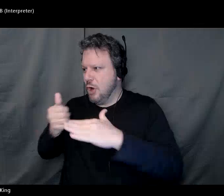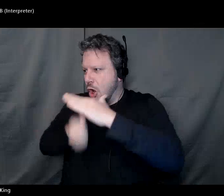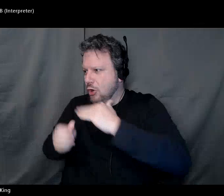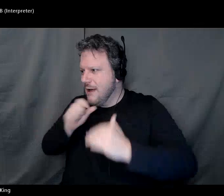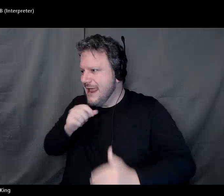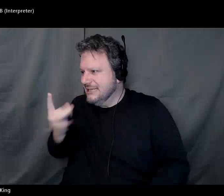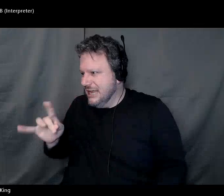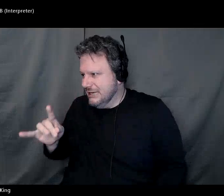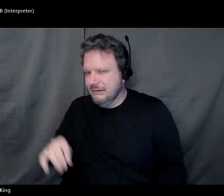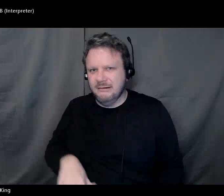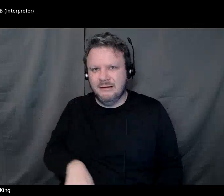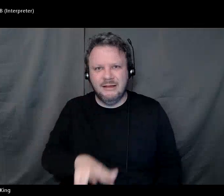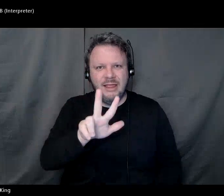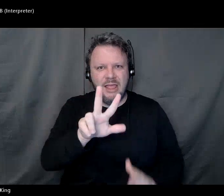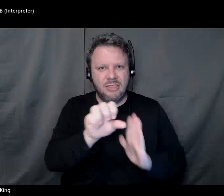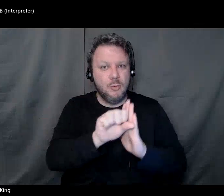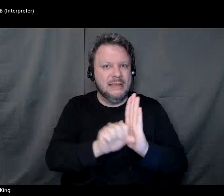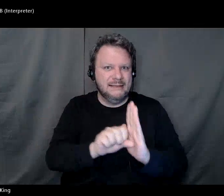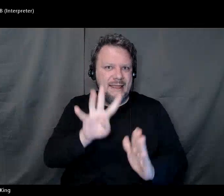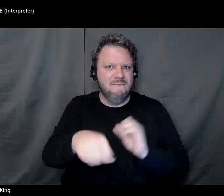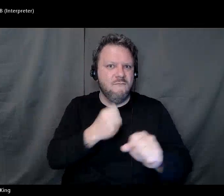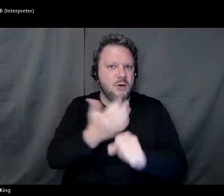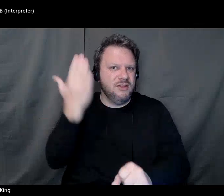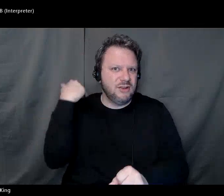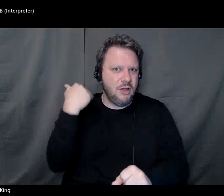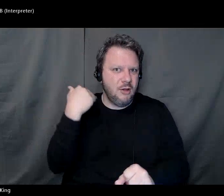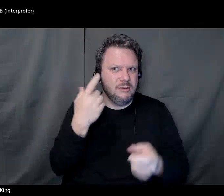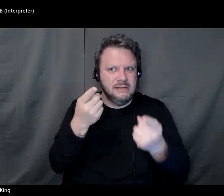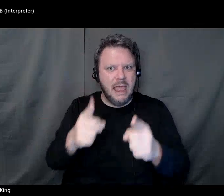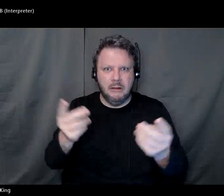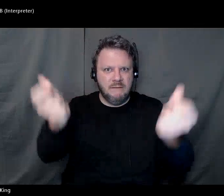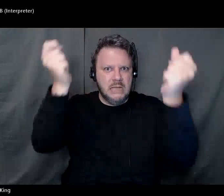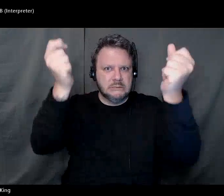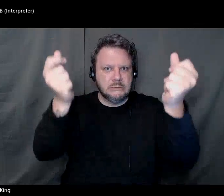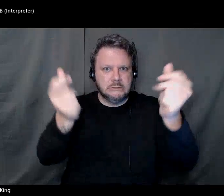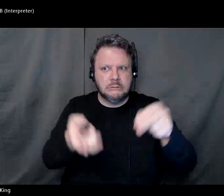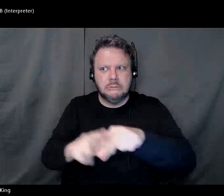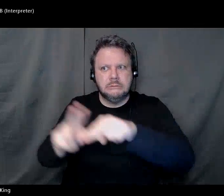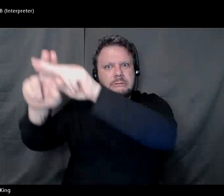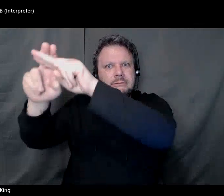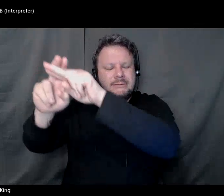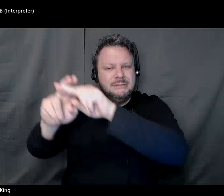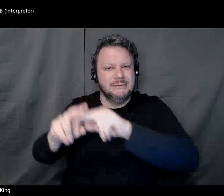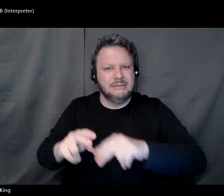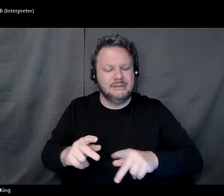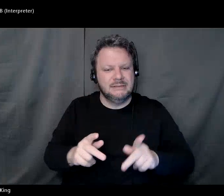There were only three states four years ago. It's happening real fast. People are going to be looking.